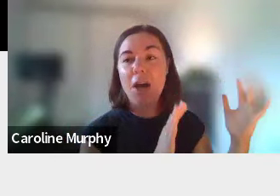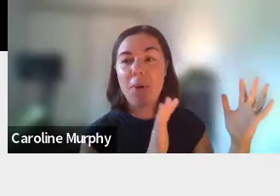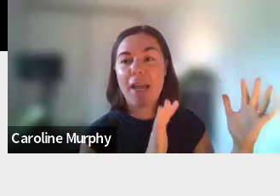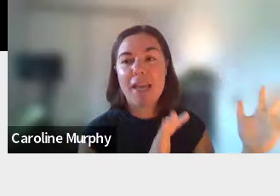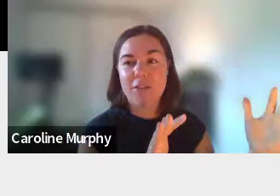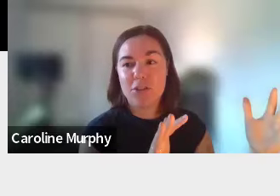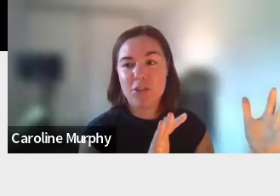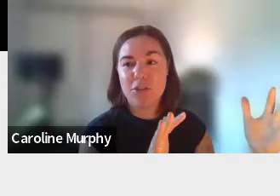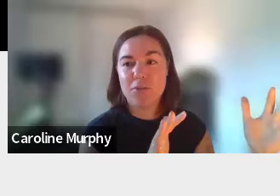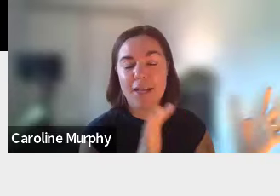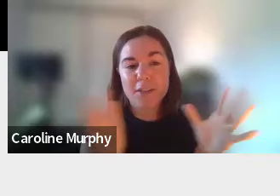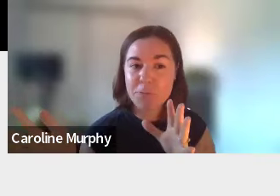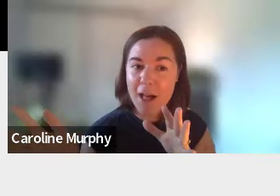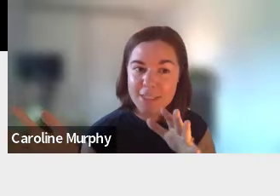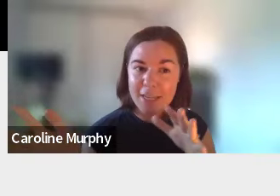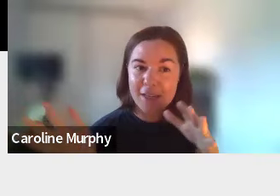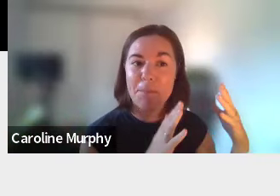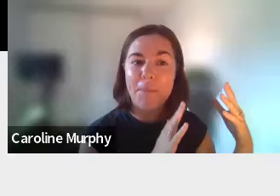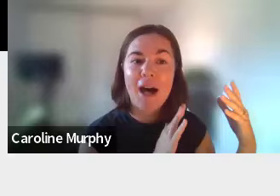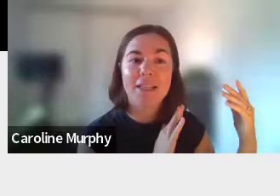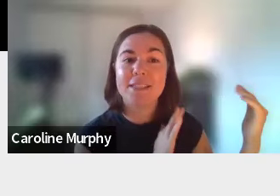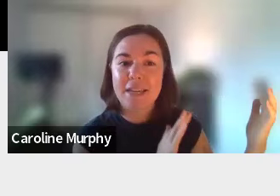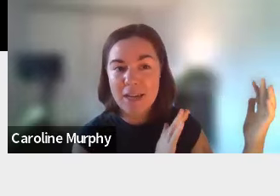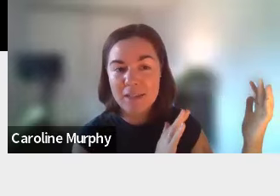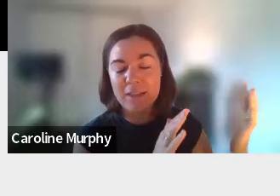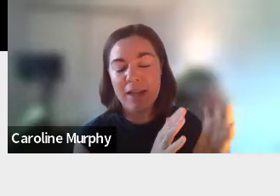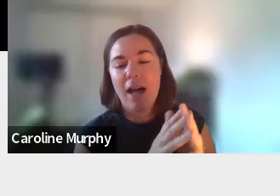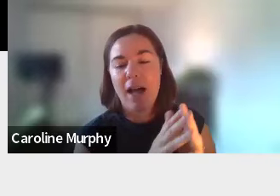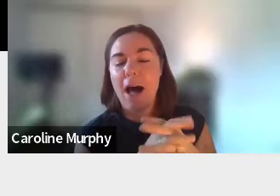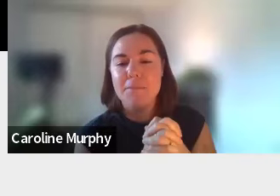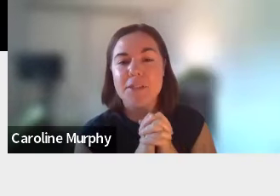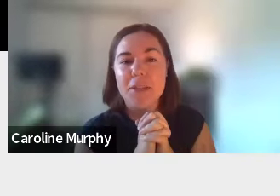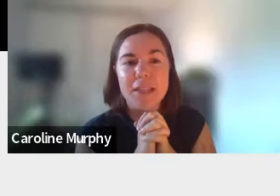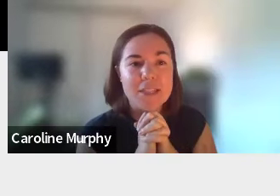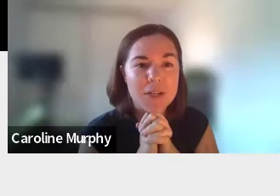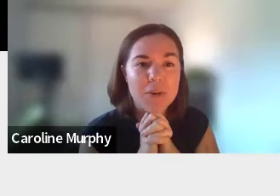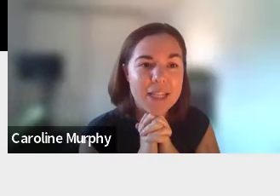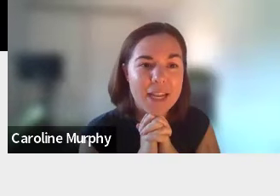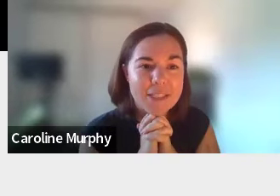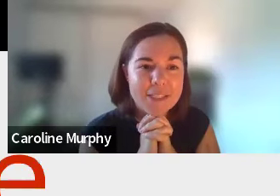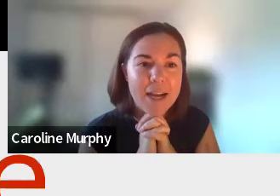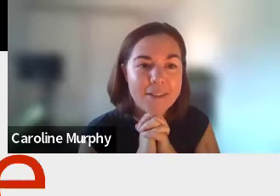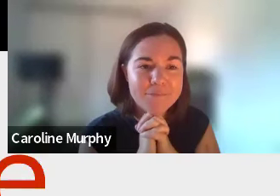going in to, not so much politics but policy. So Lily, do you want to go to the next slide?